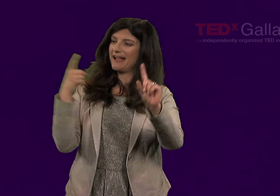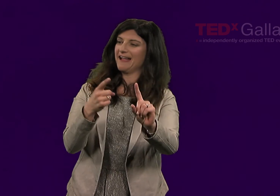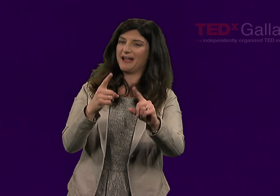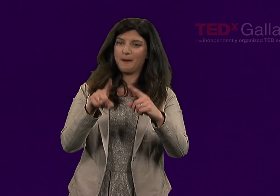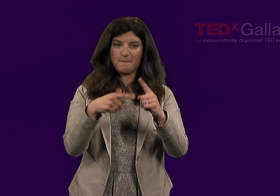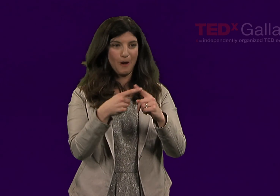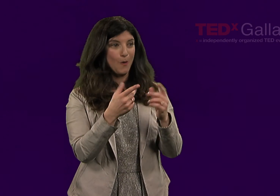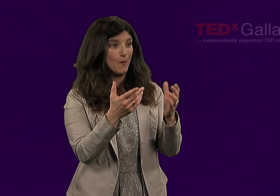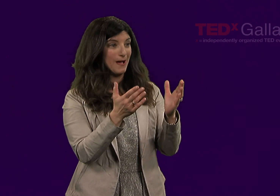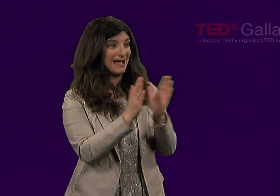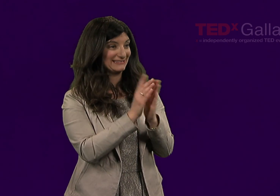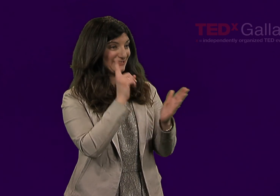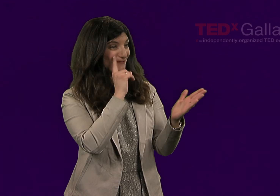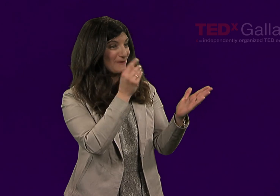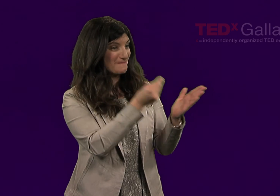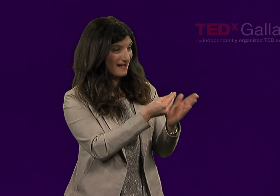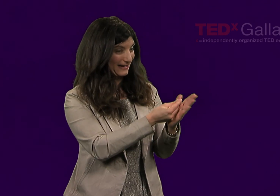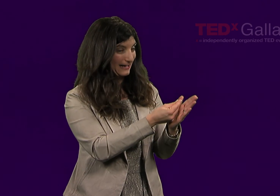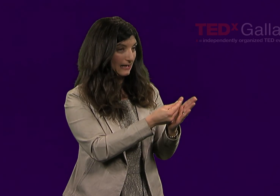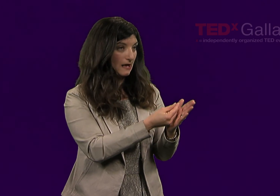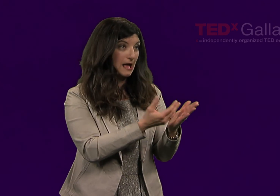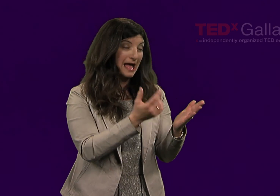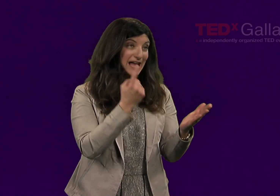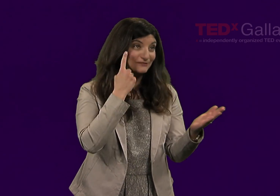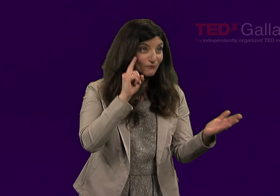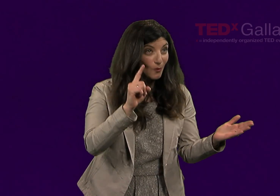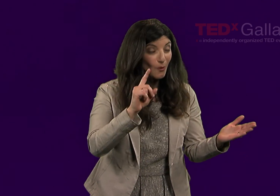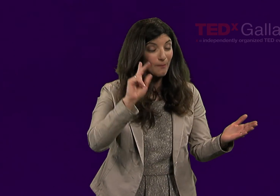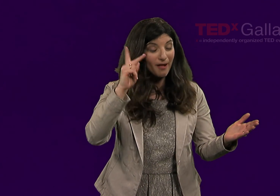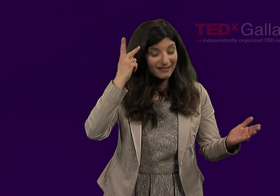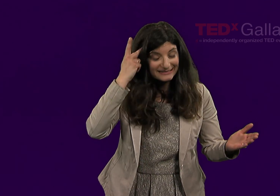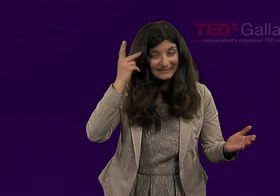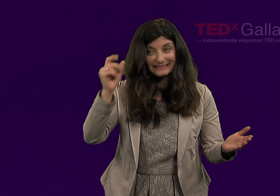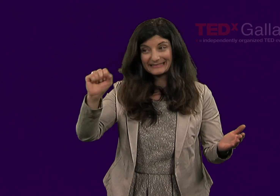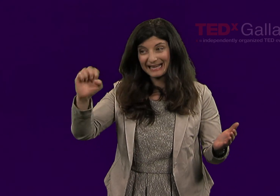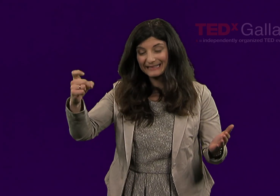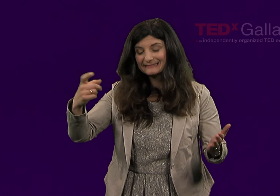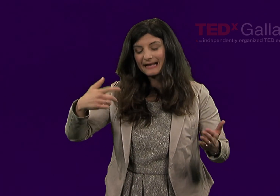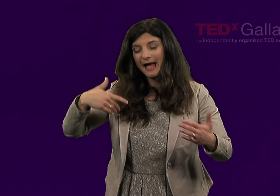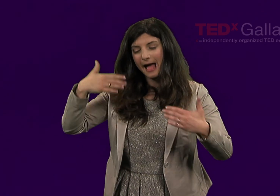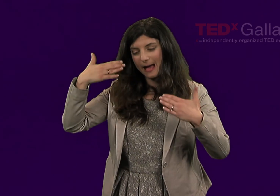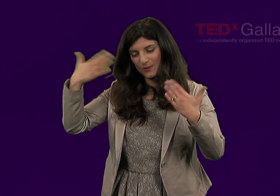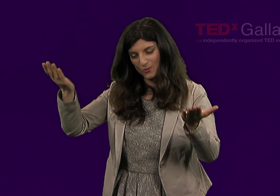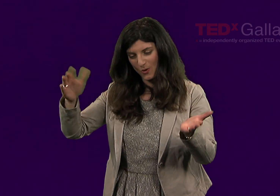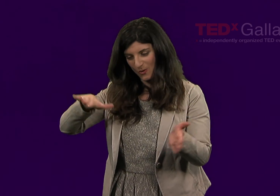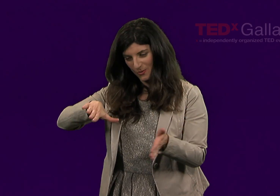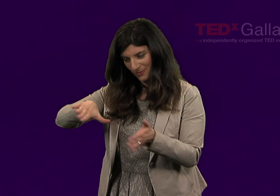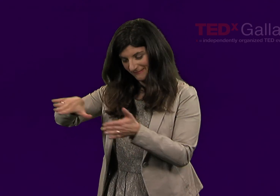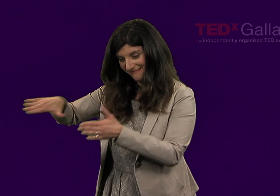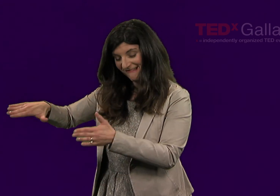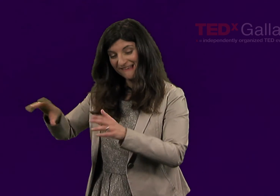about the importance of asking for money, and we know we don't talk about money, politics and sex. And I won't go into politics and sex,